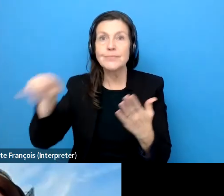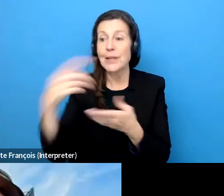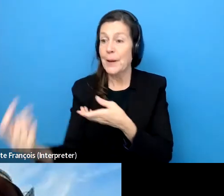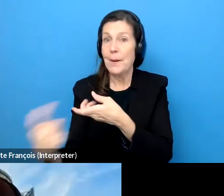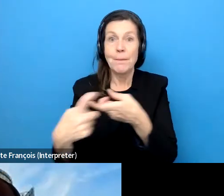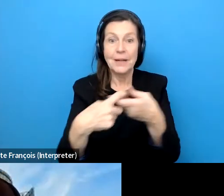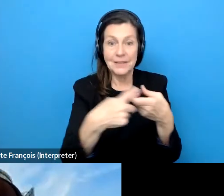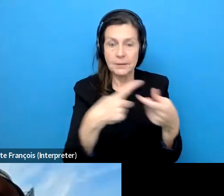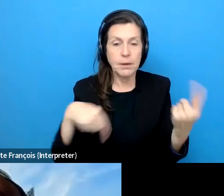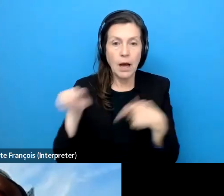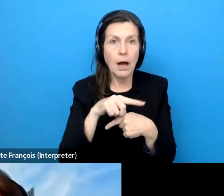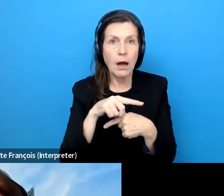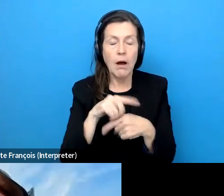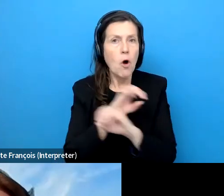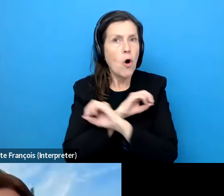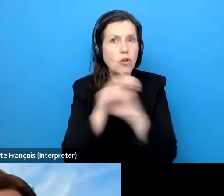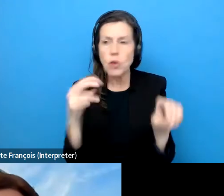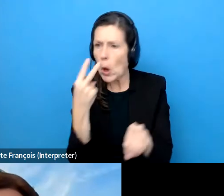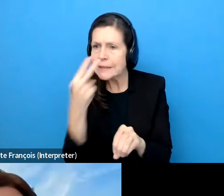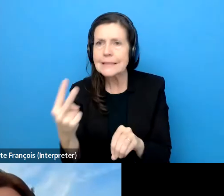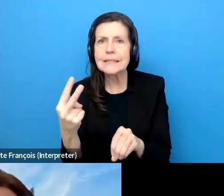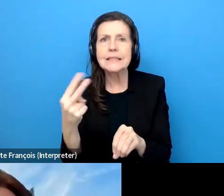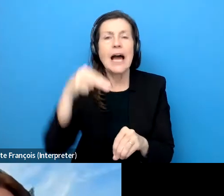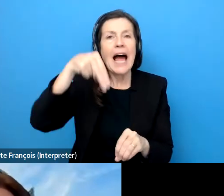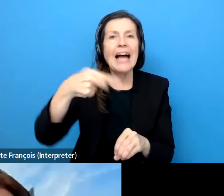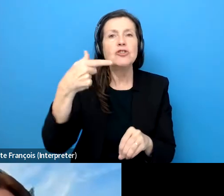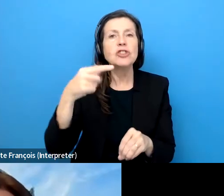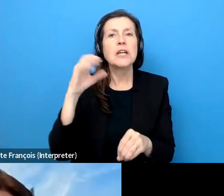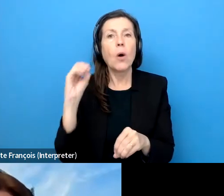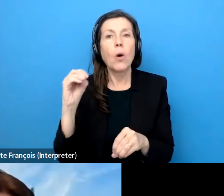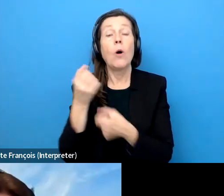and we didn't see any NGO representing people with disabilities.